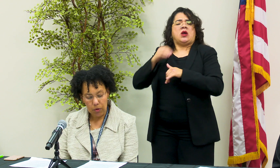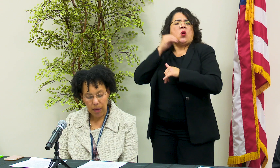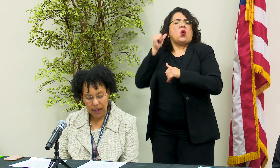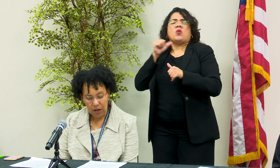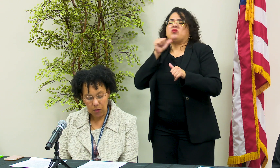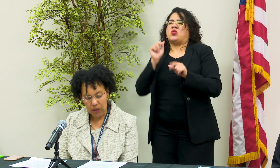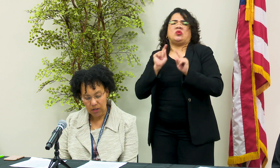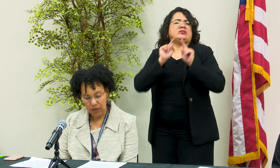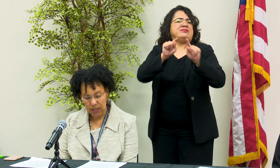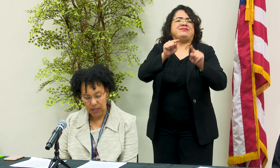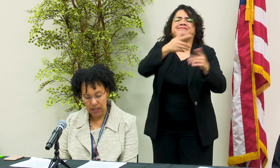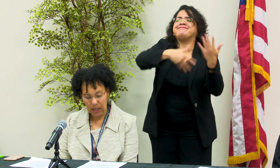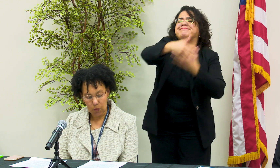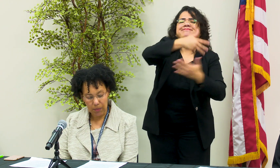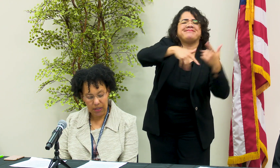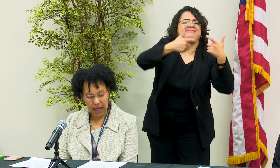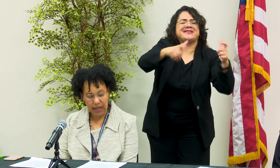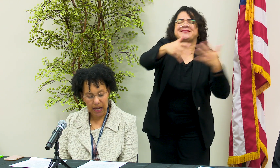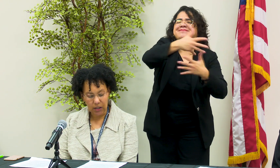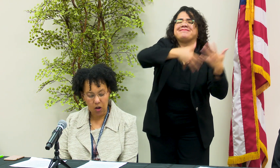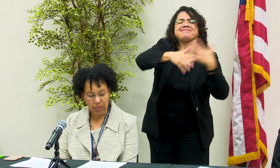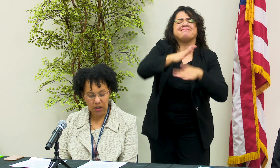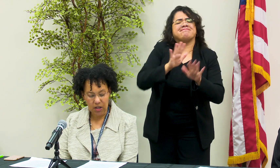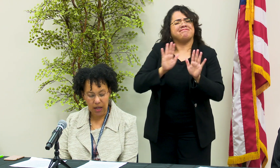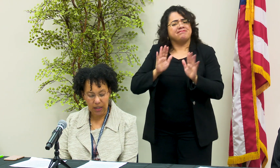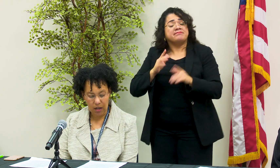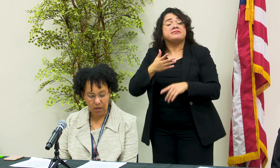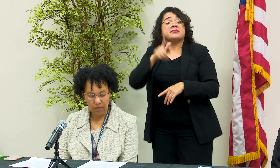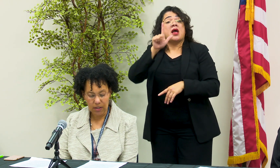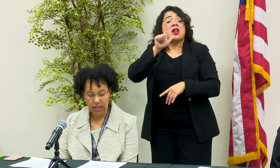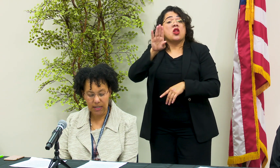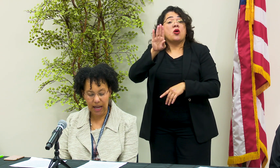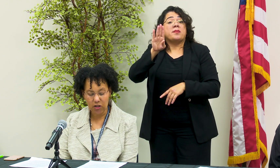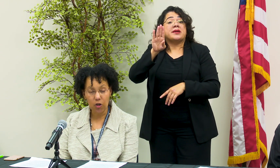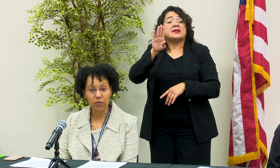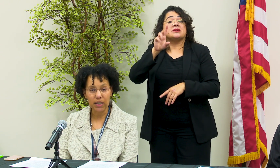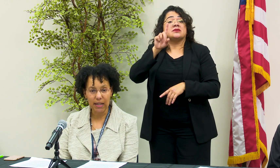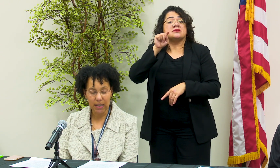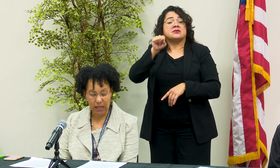remind everyone to visit the City website at Longbeach.gov/COVID19